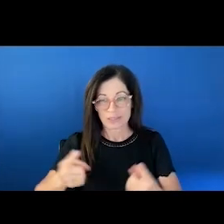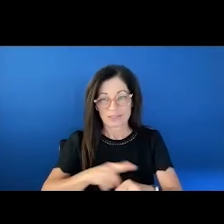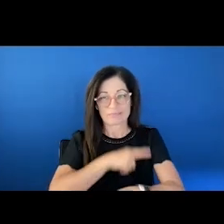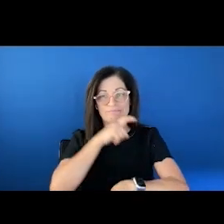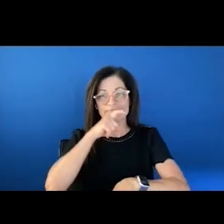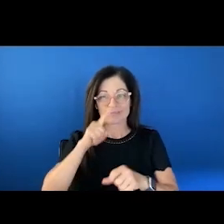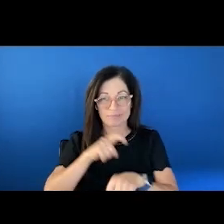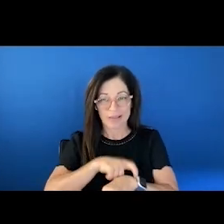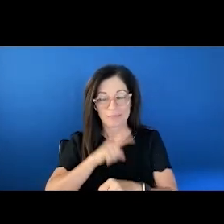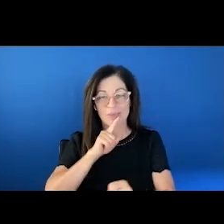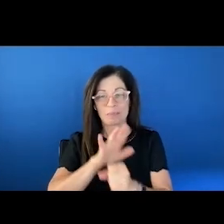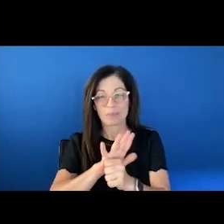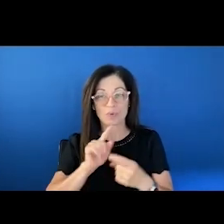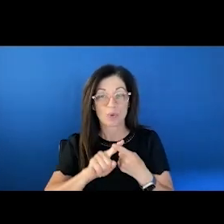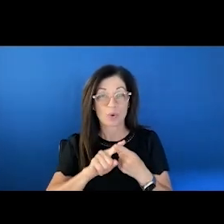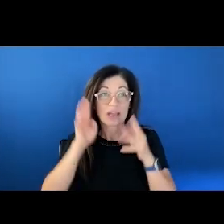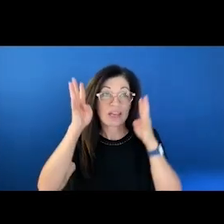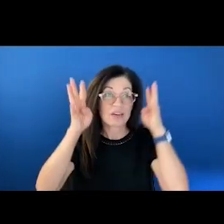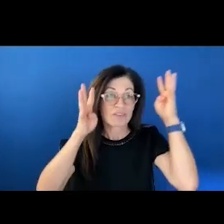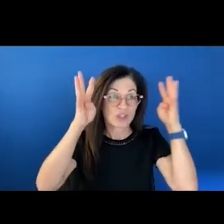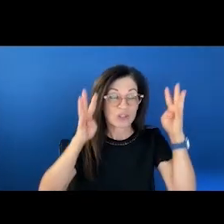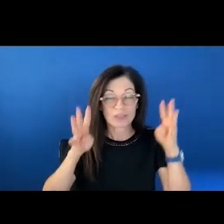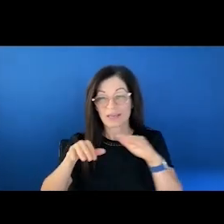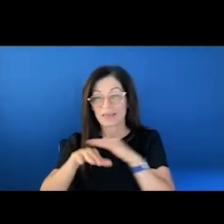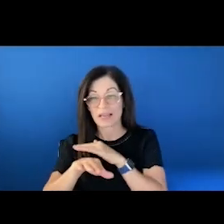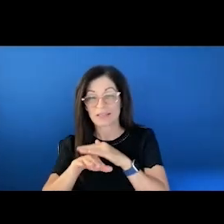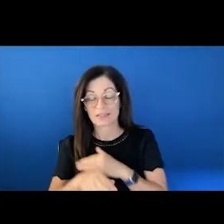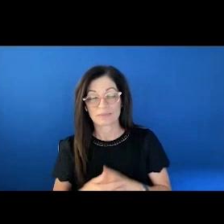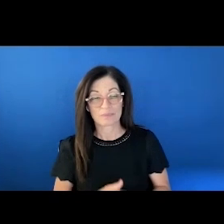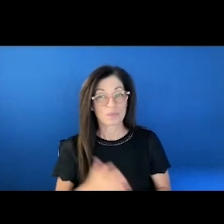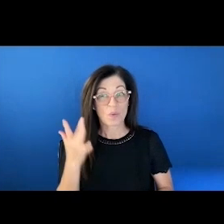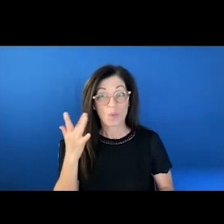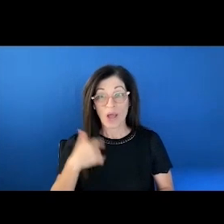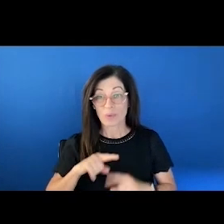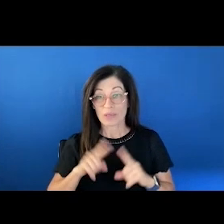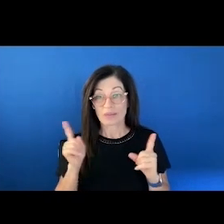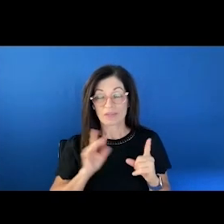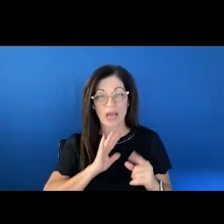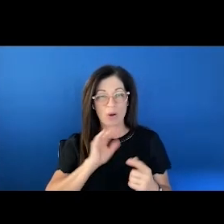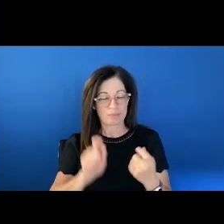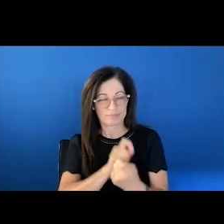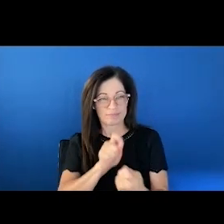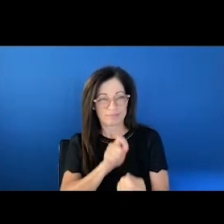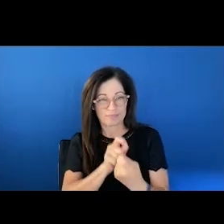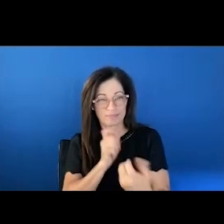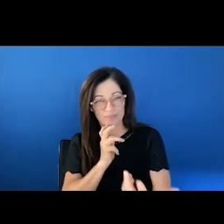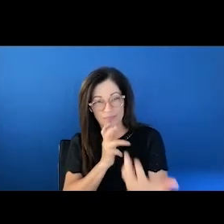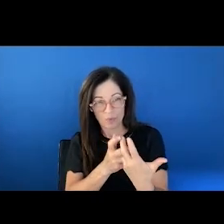What sets us apart is our tailored approach to serving individuals who acquire blindness,